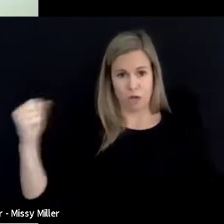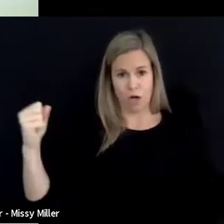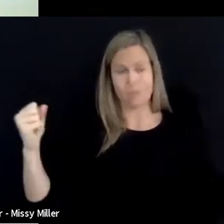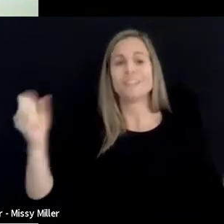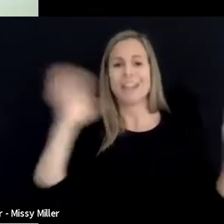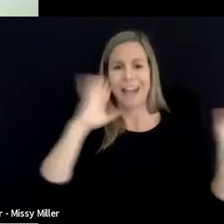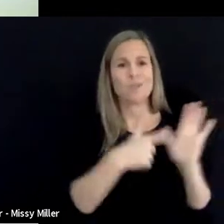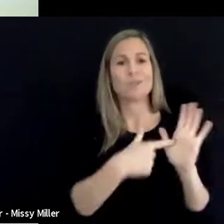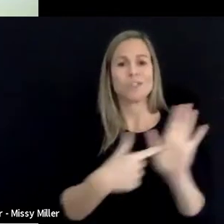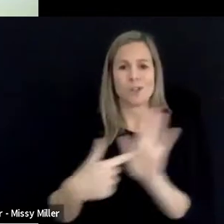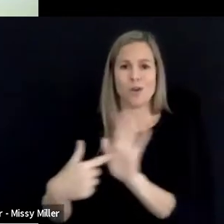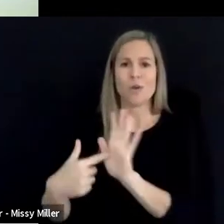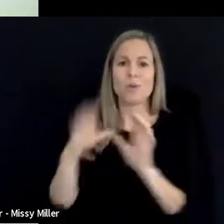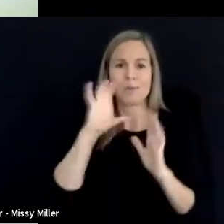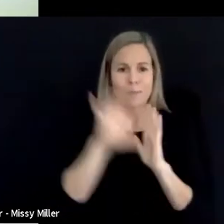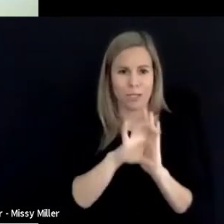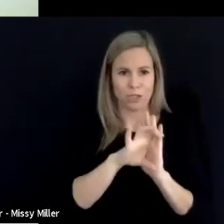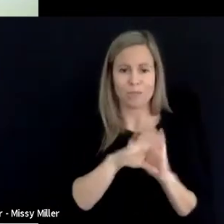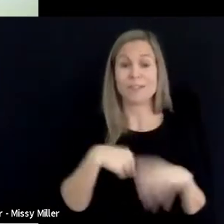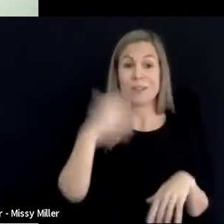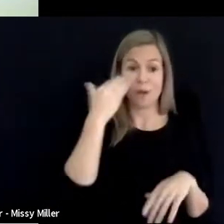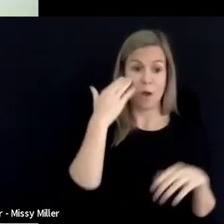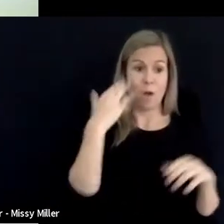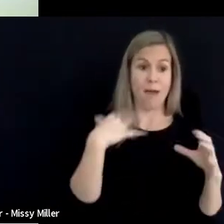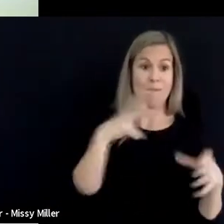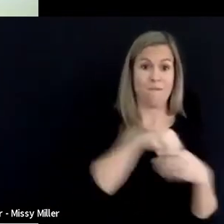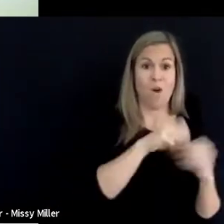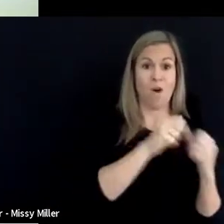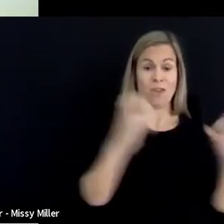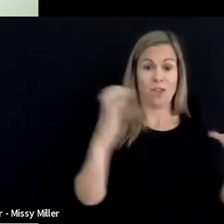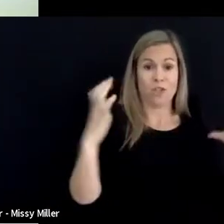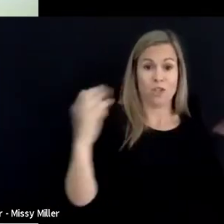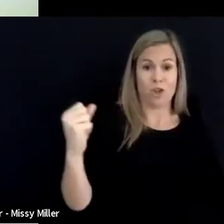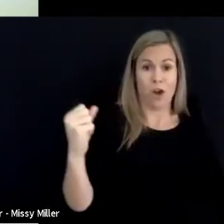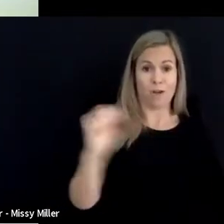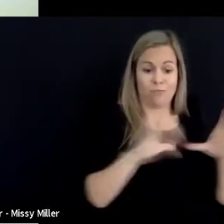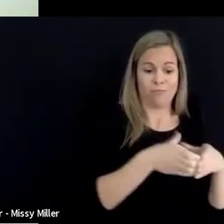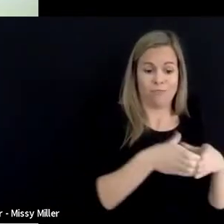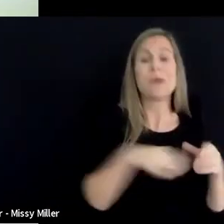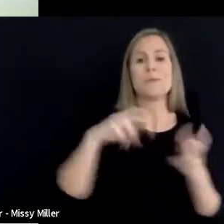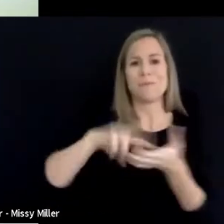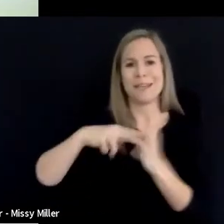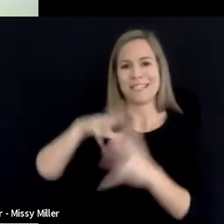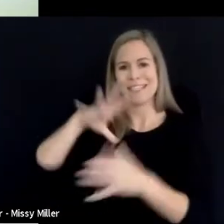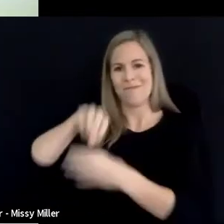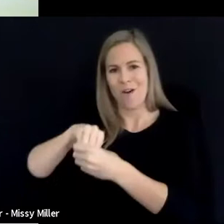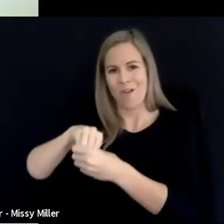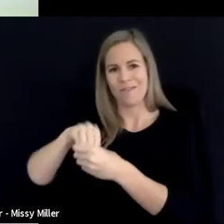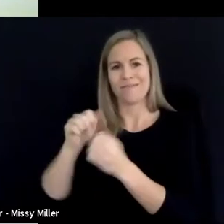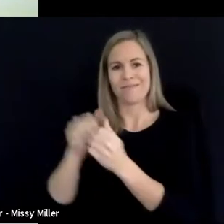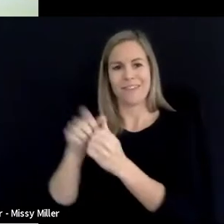it kind of makes you evolve with deaf-blindness. And so, I've been getting more and more involved in the deaf-blind world as well.